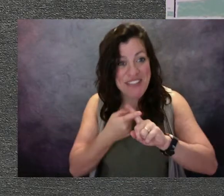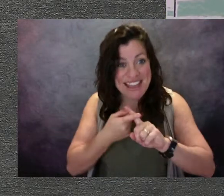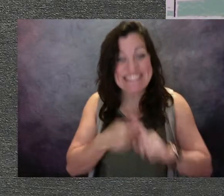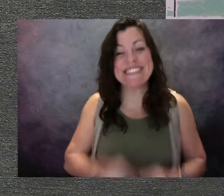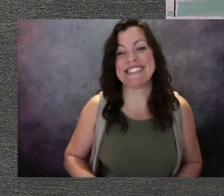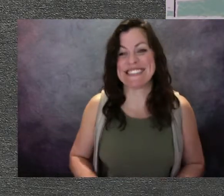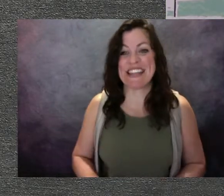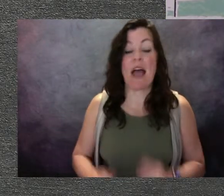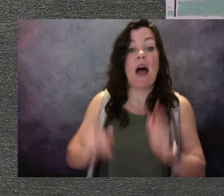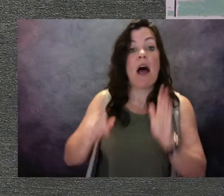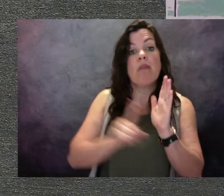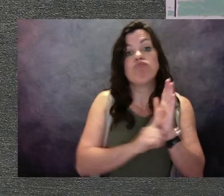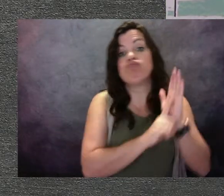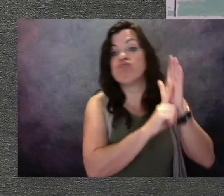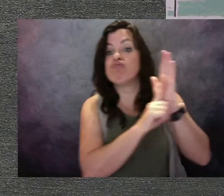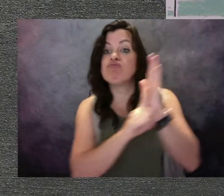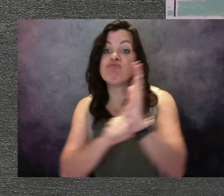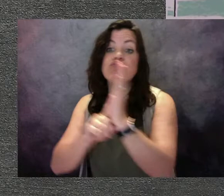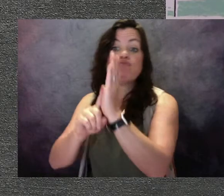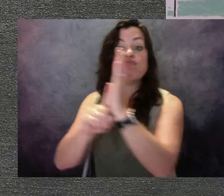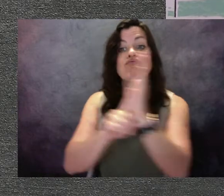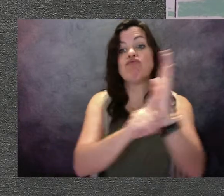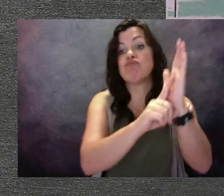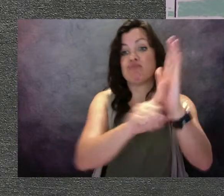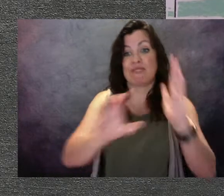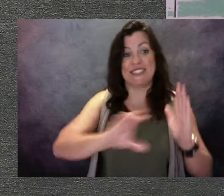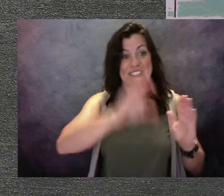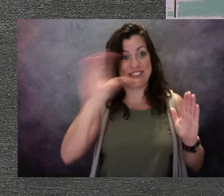sailing past the windy city in Lake Michigan,